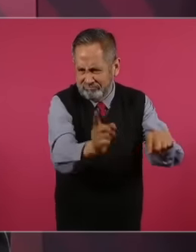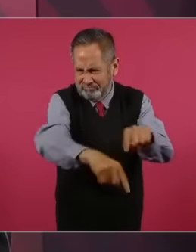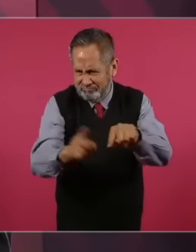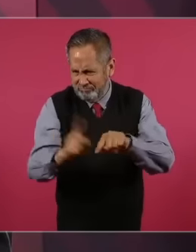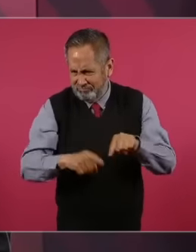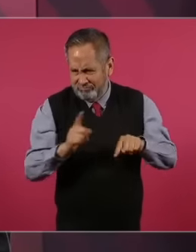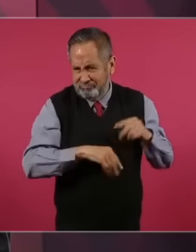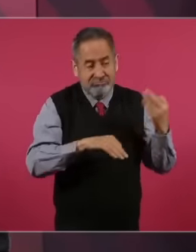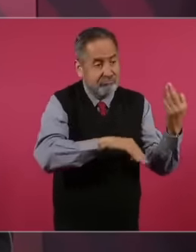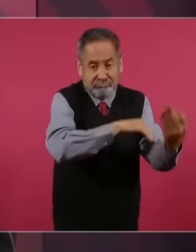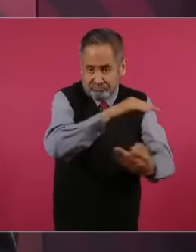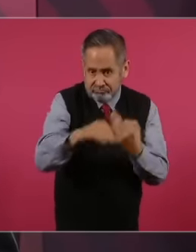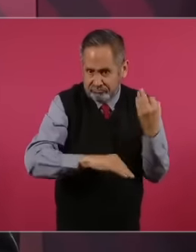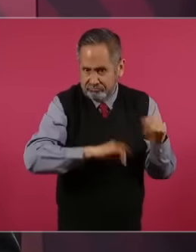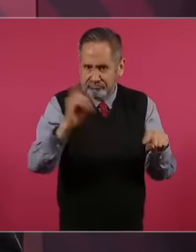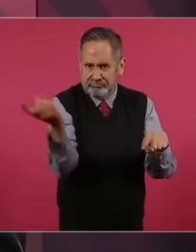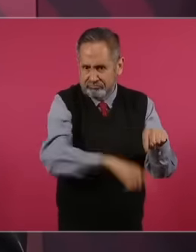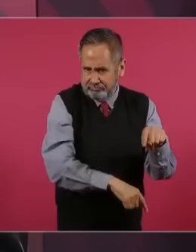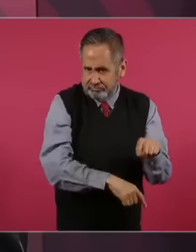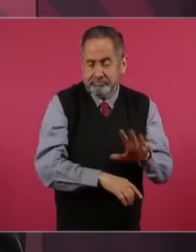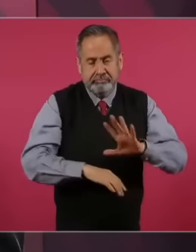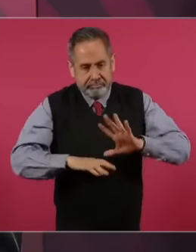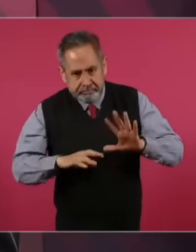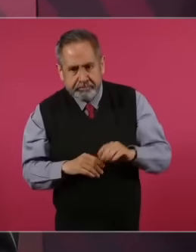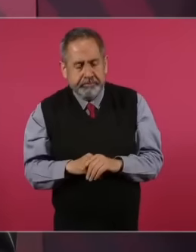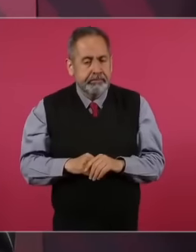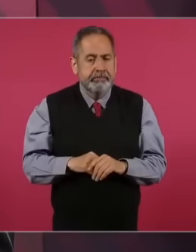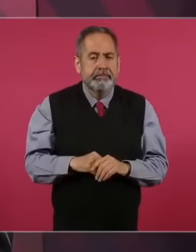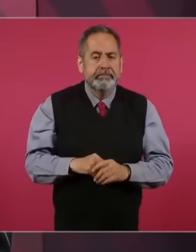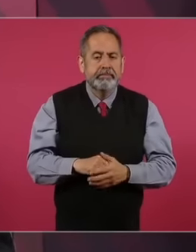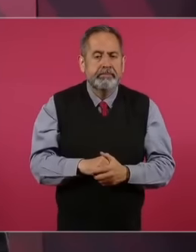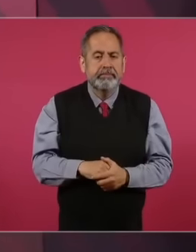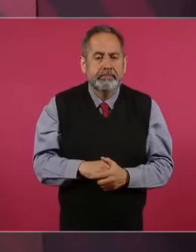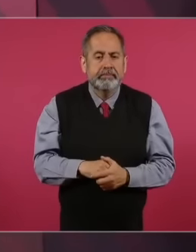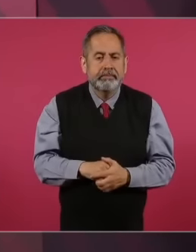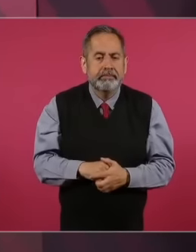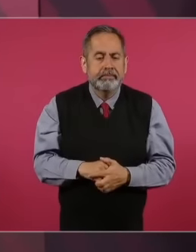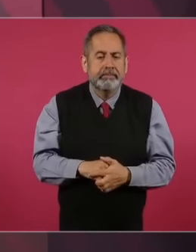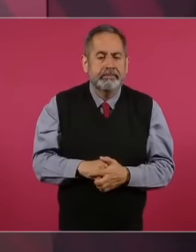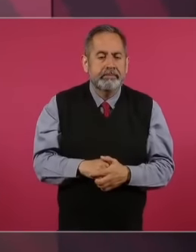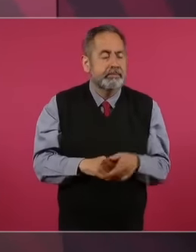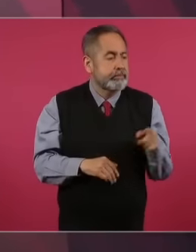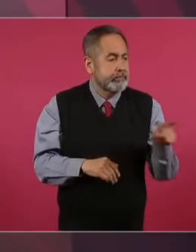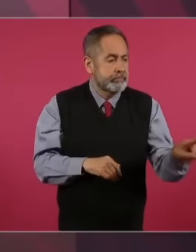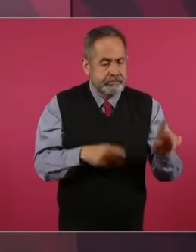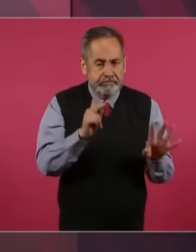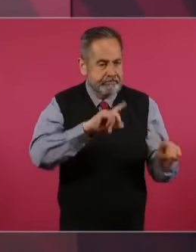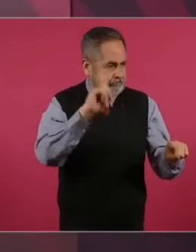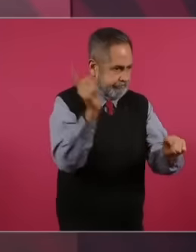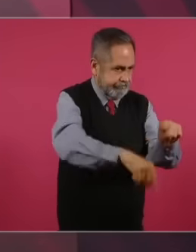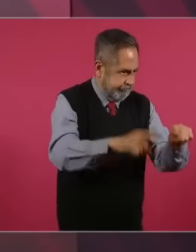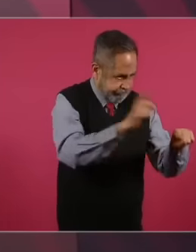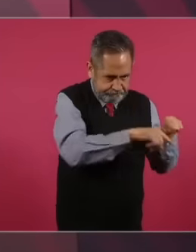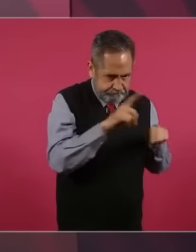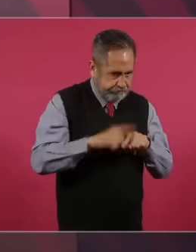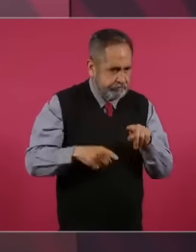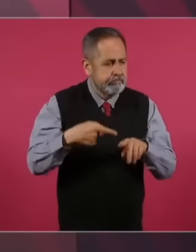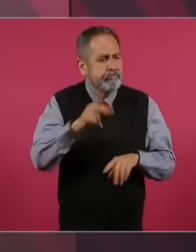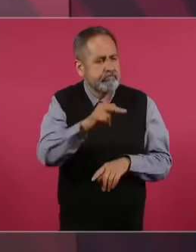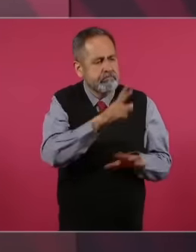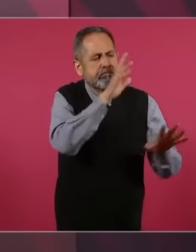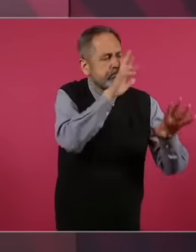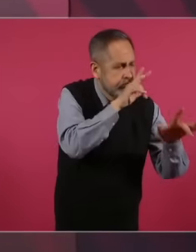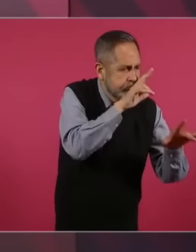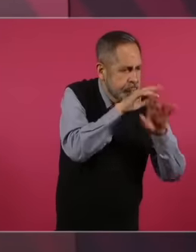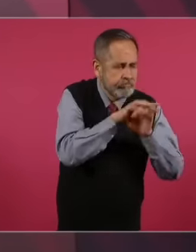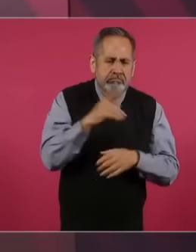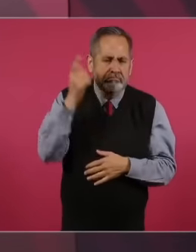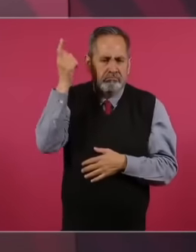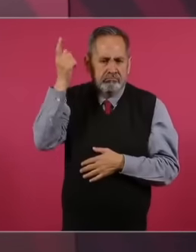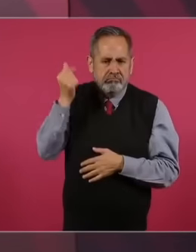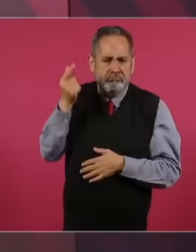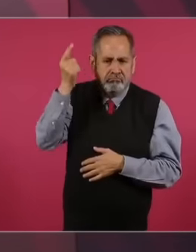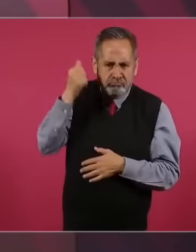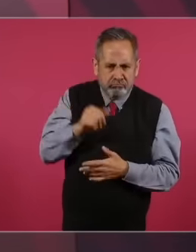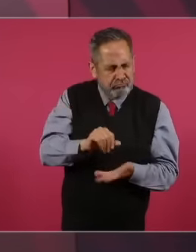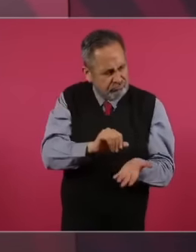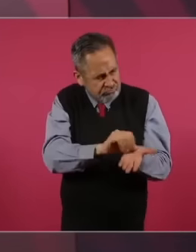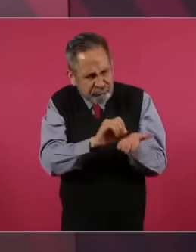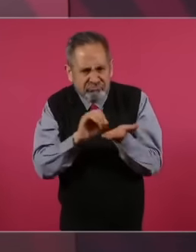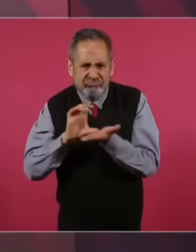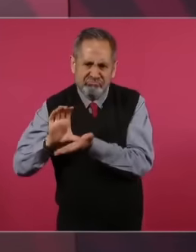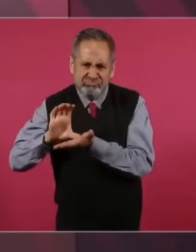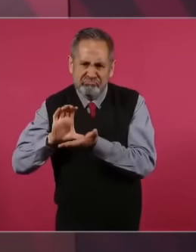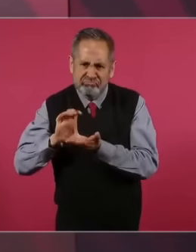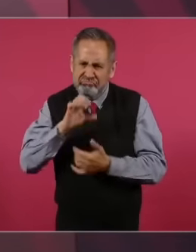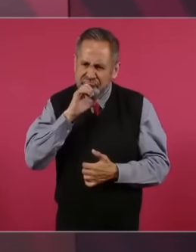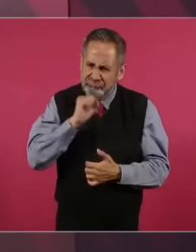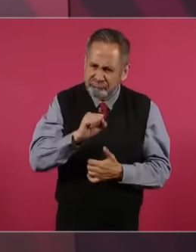but their reward is a